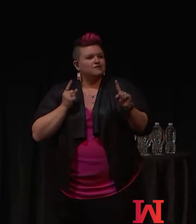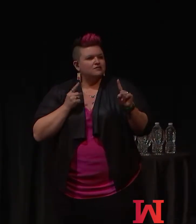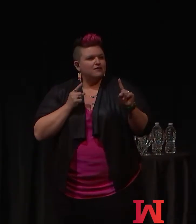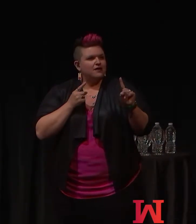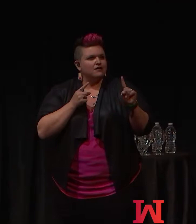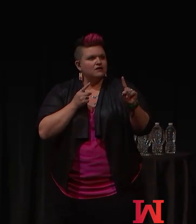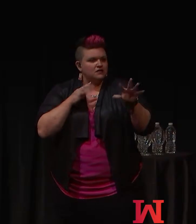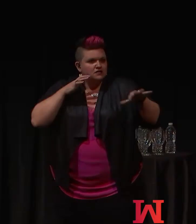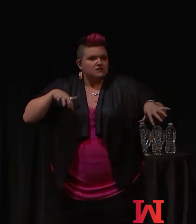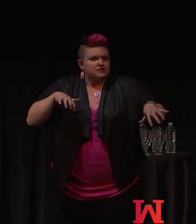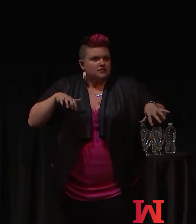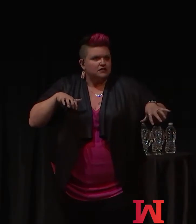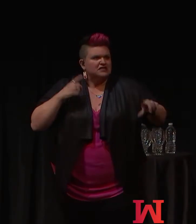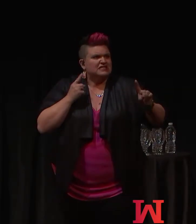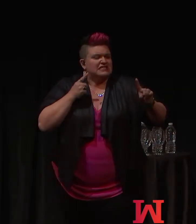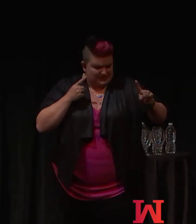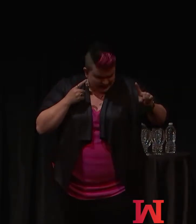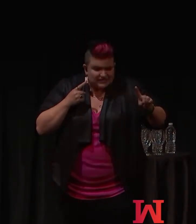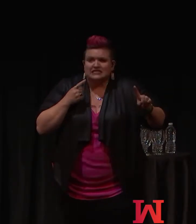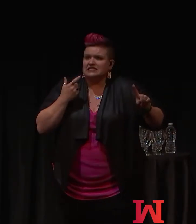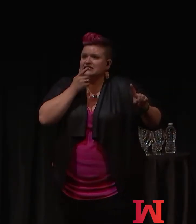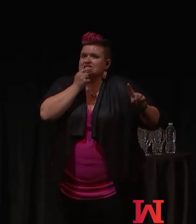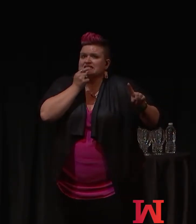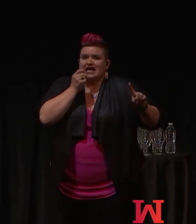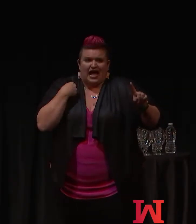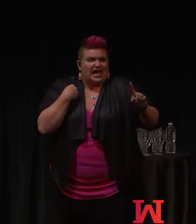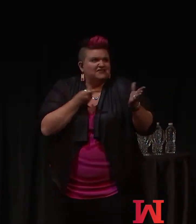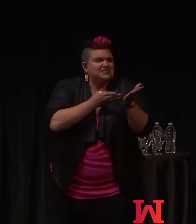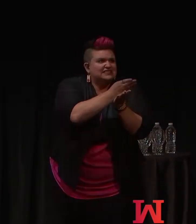I panicked because I thought I'd have to pick a lane